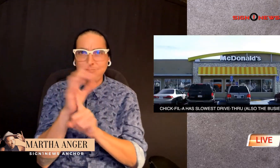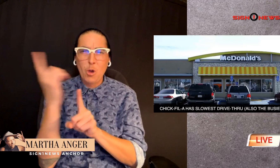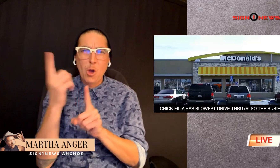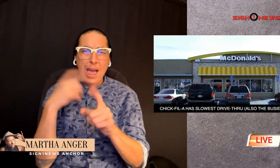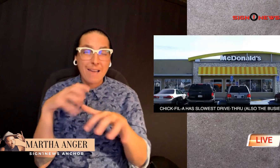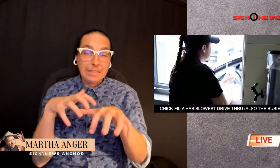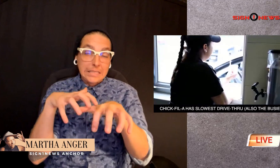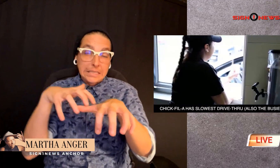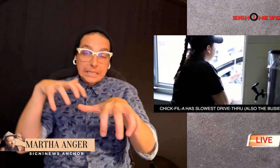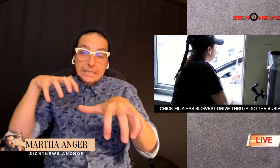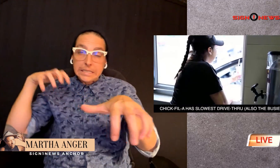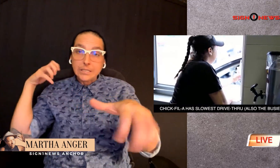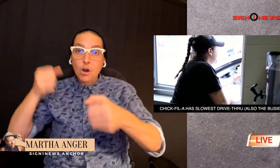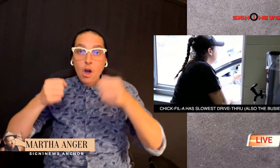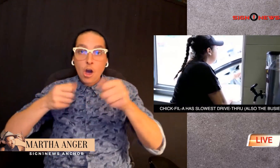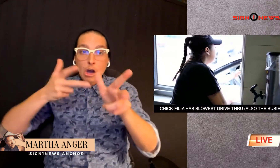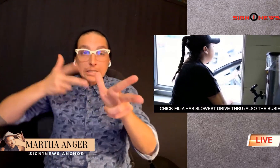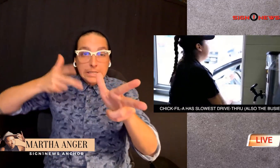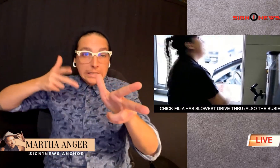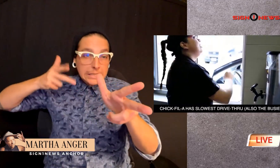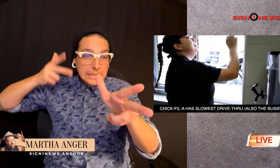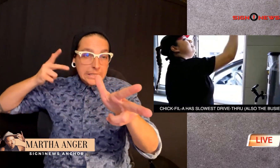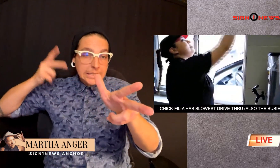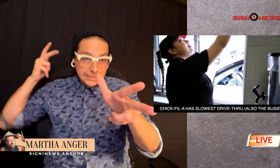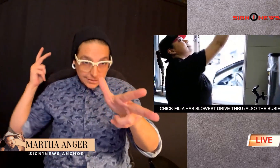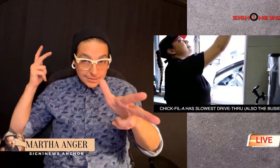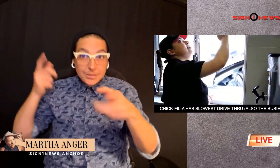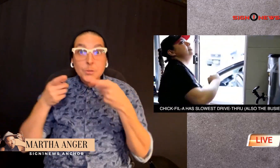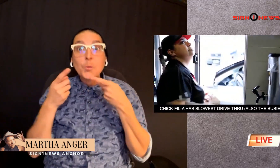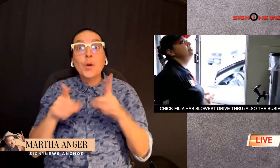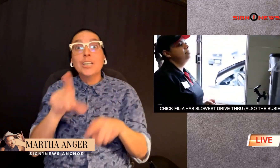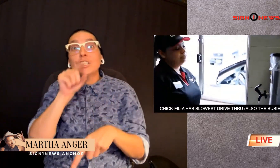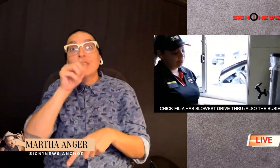the slowest only because it's so popular and so many cars are always in line.